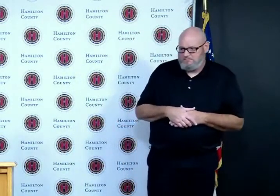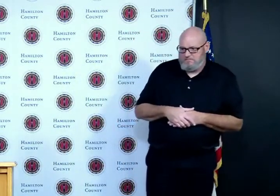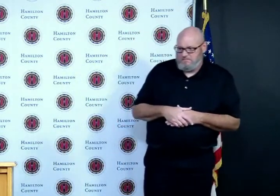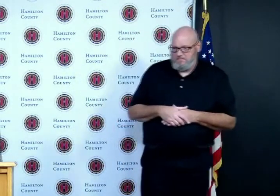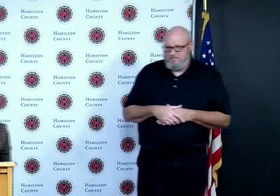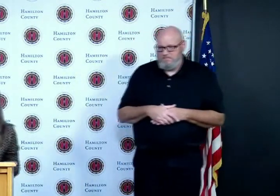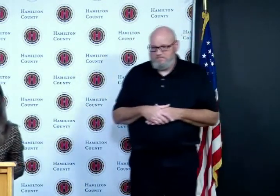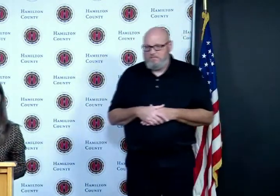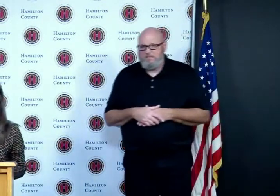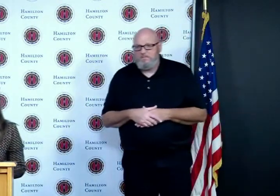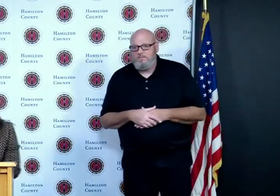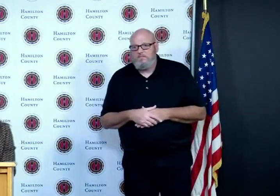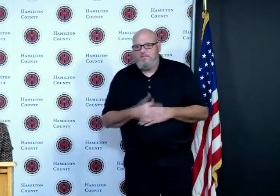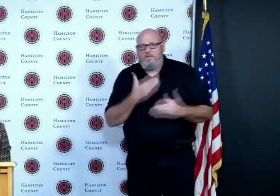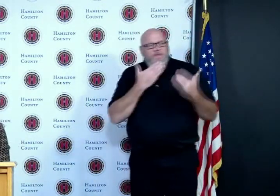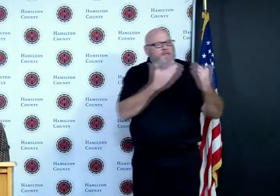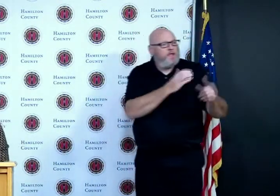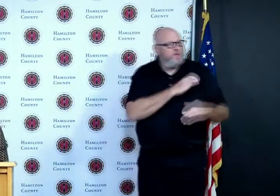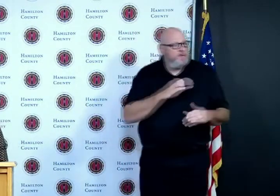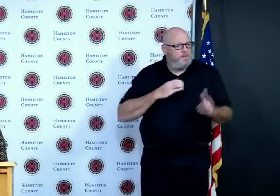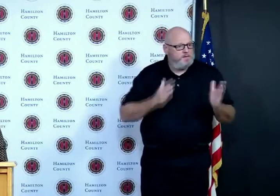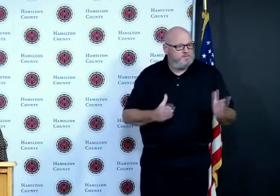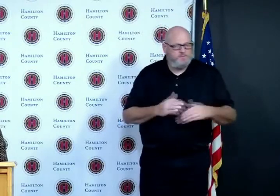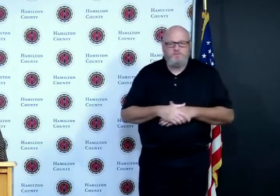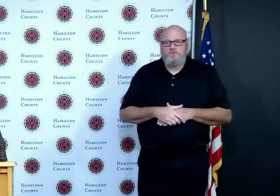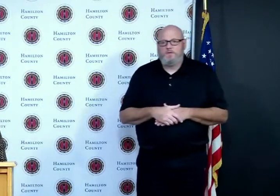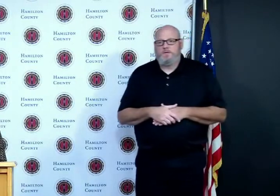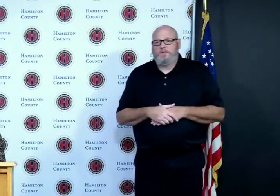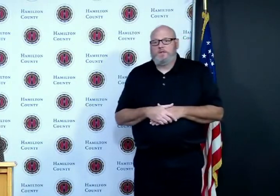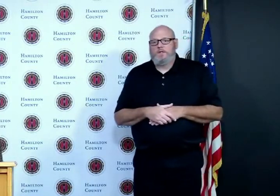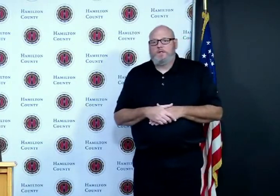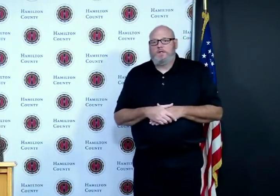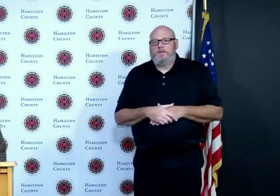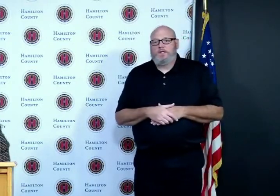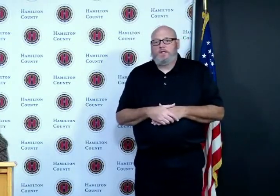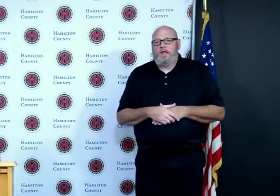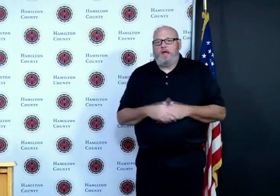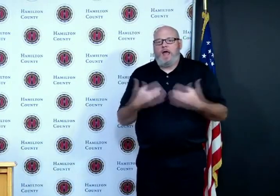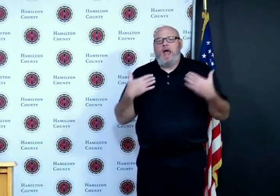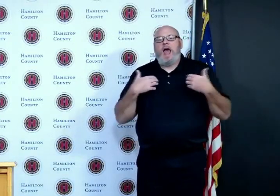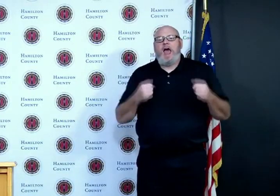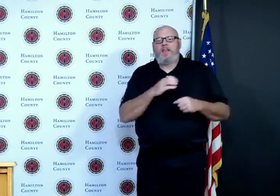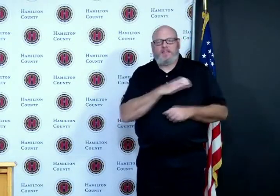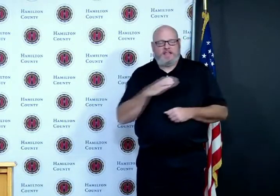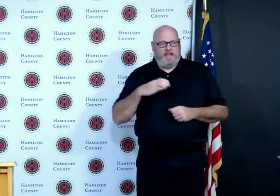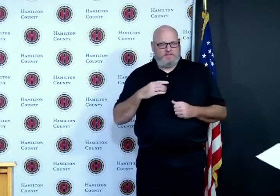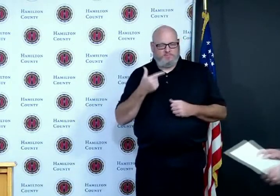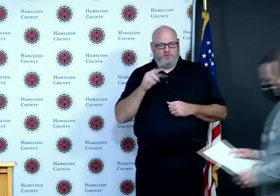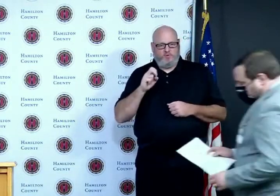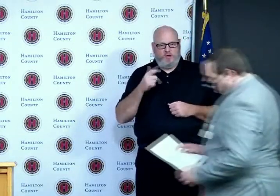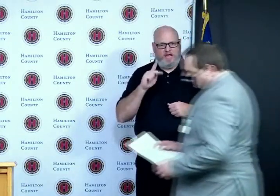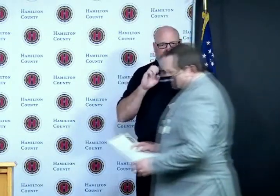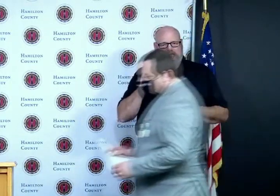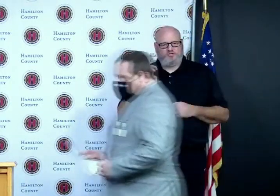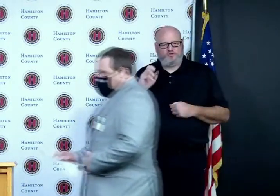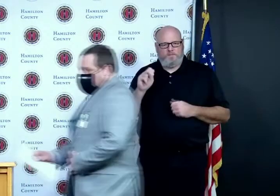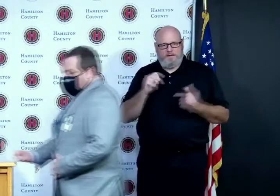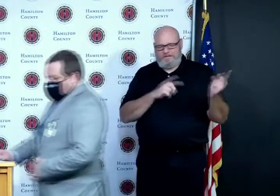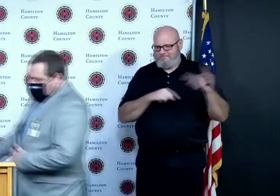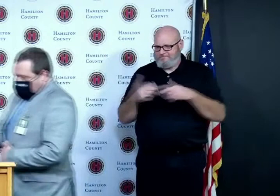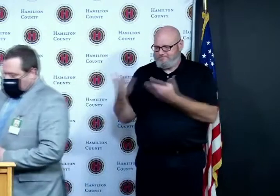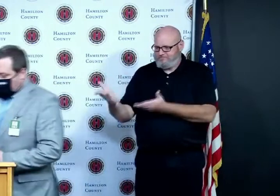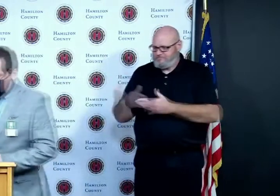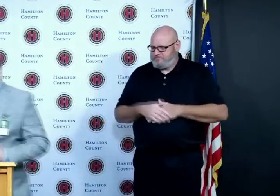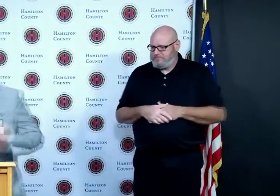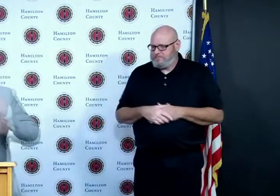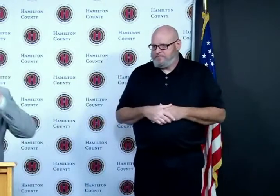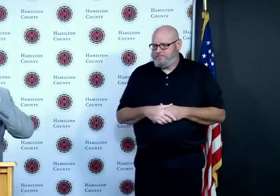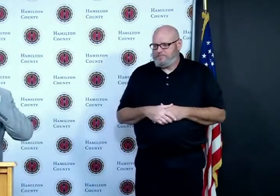thank you Commissioner Commissioner Kesterman the floor is yours